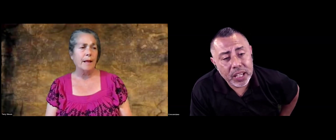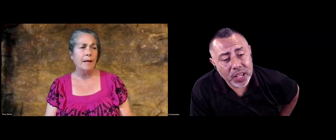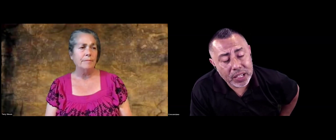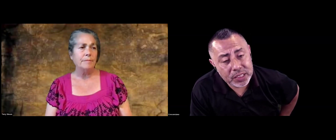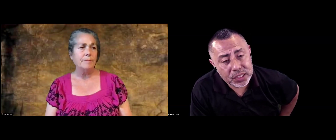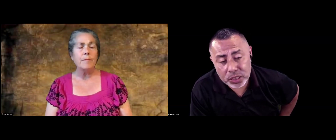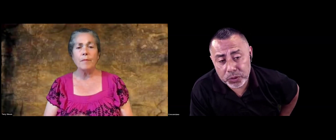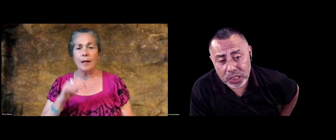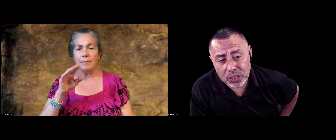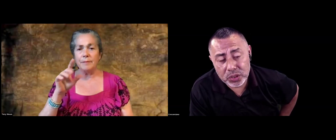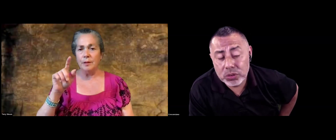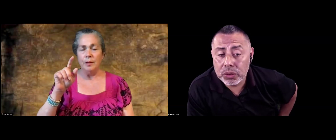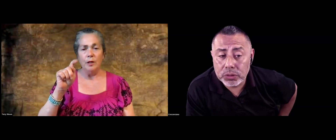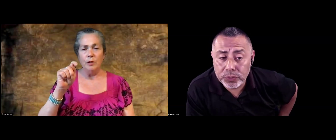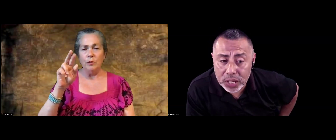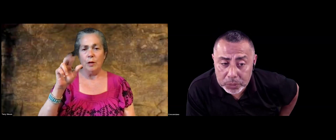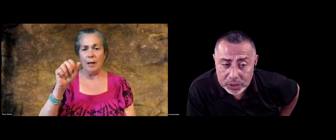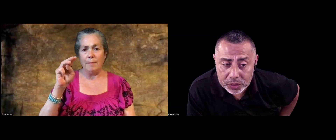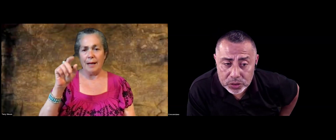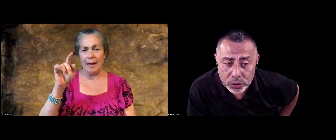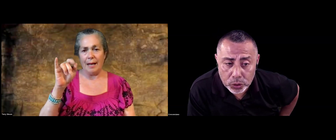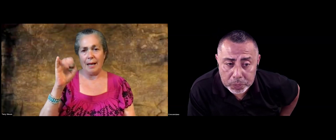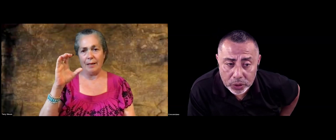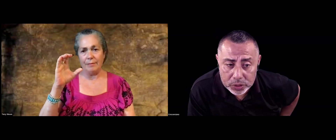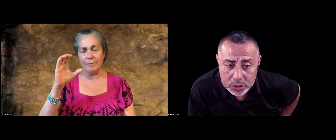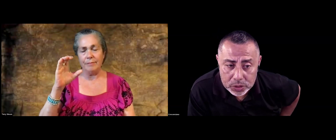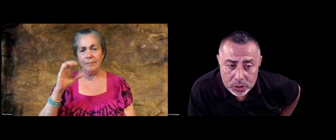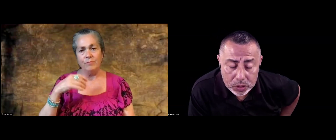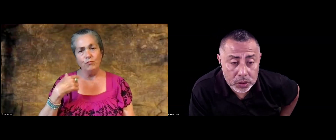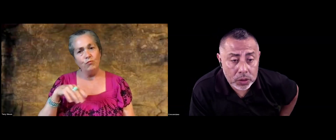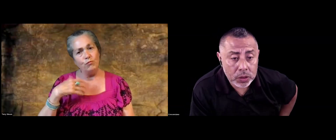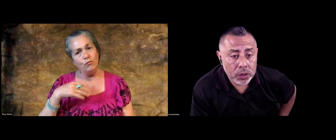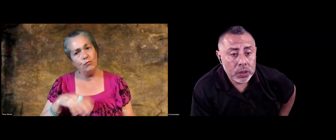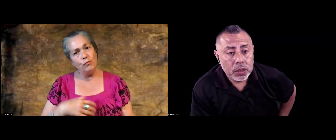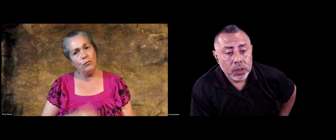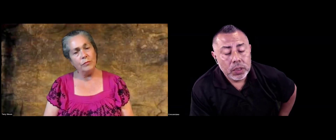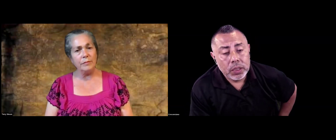And not have access to communication to their own family, to their own parents.